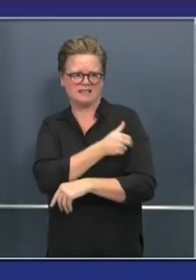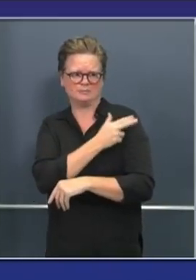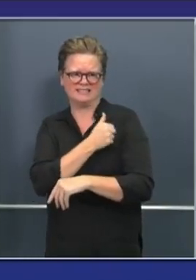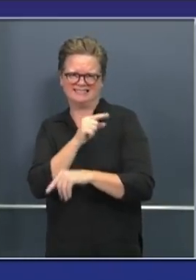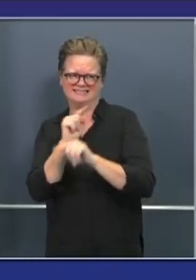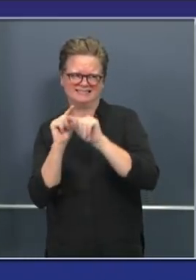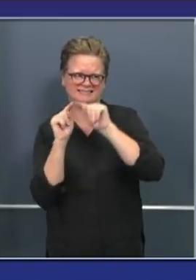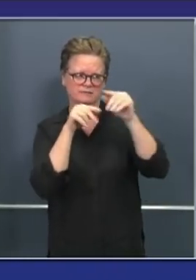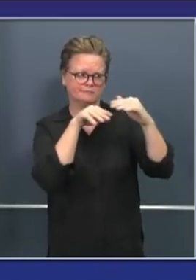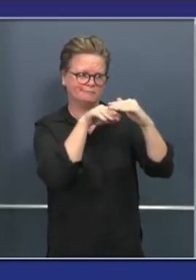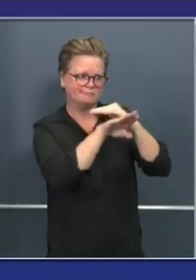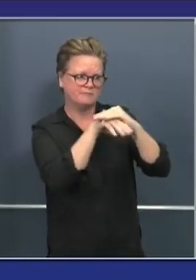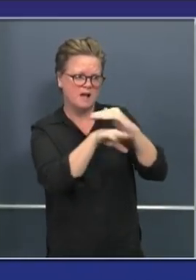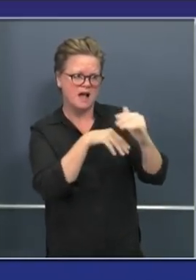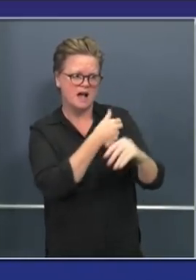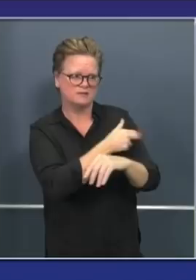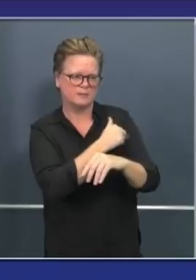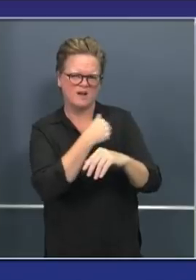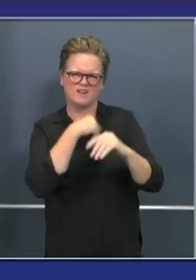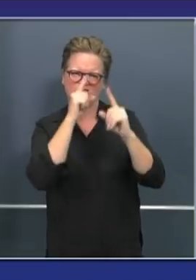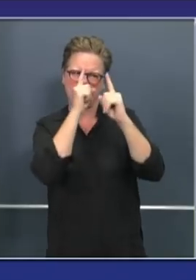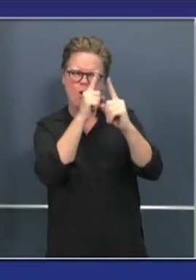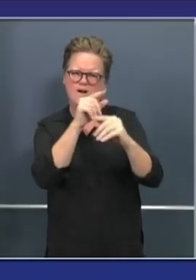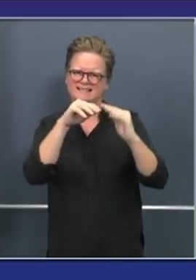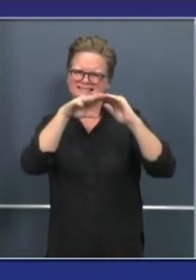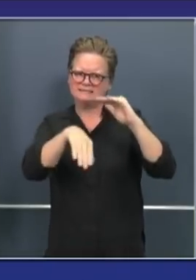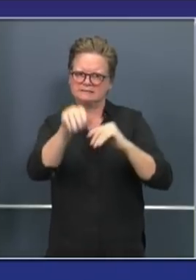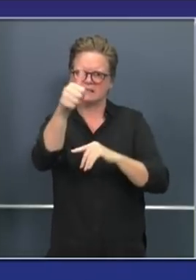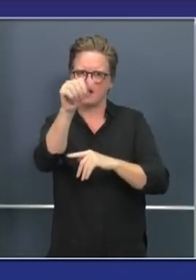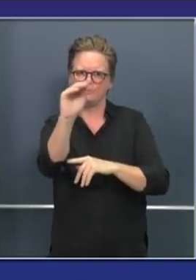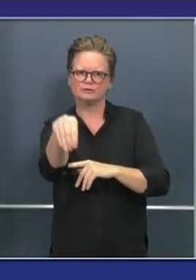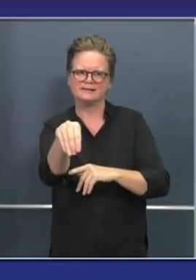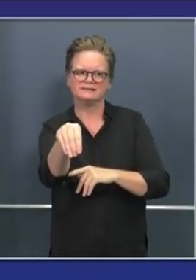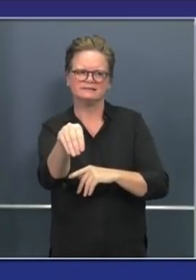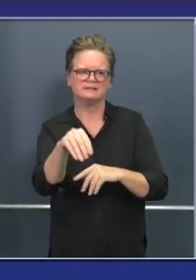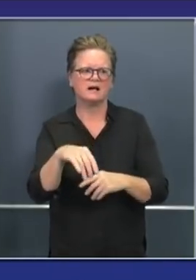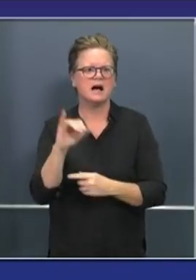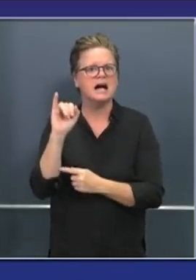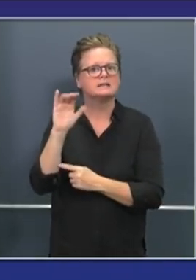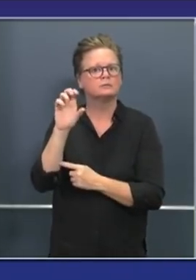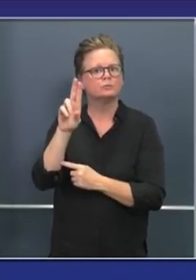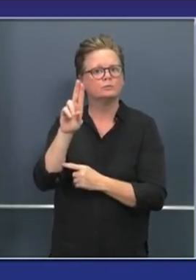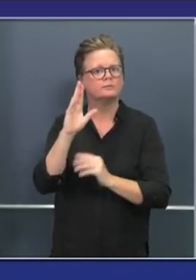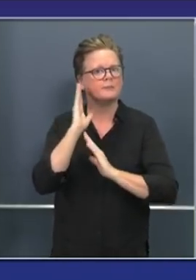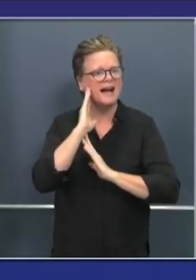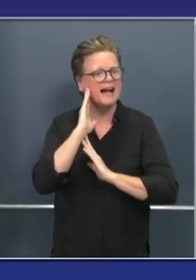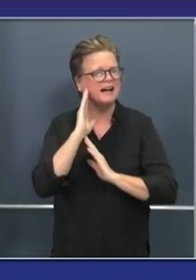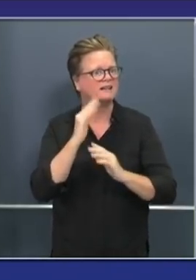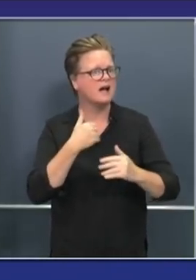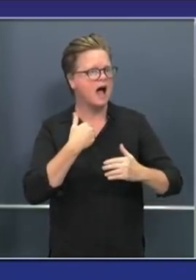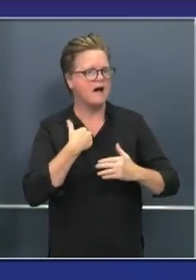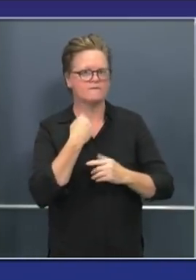POSITIVE PATIENTS IS LESS THAN 10%, AND THEN WE WANT TO SEE THAT THE CAPACITY, BOTH OF THE